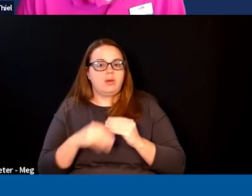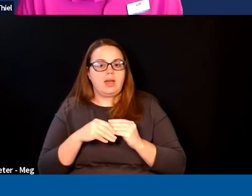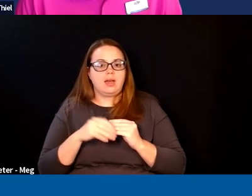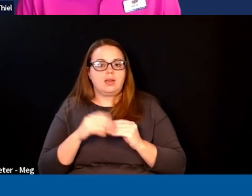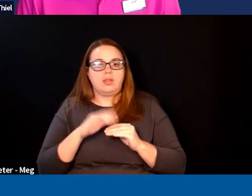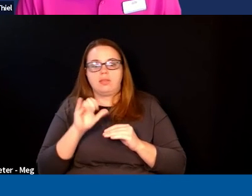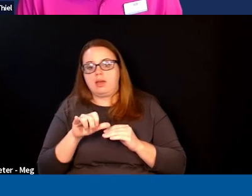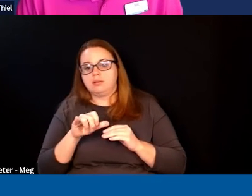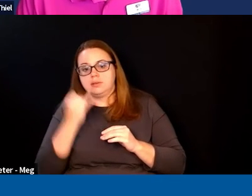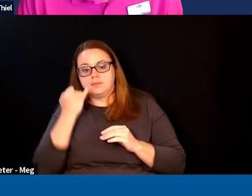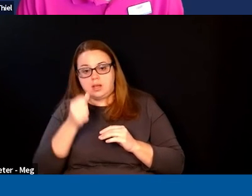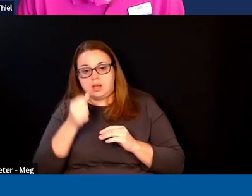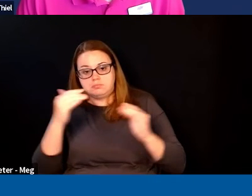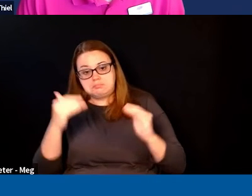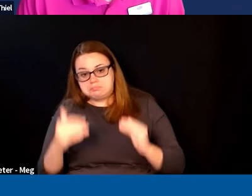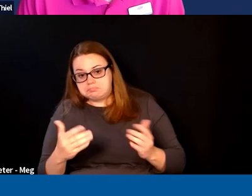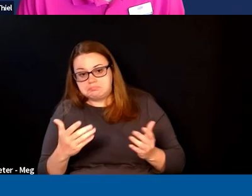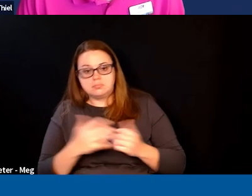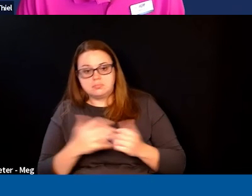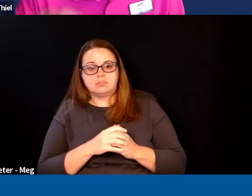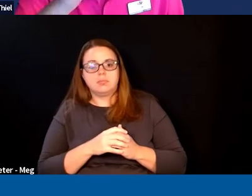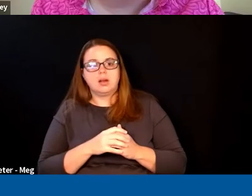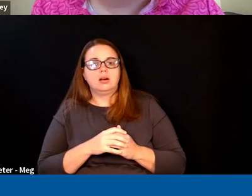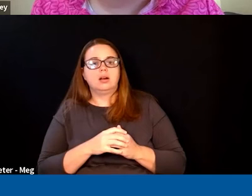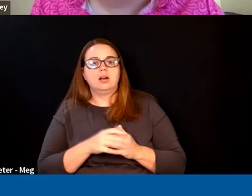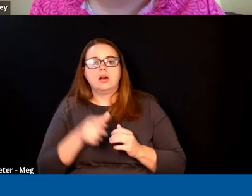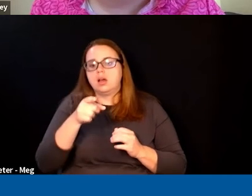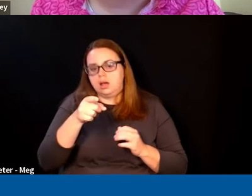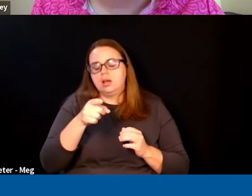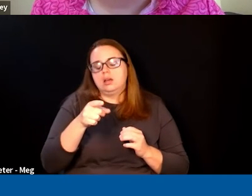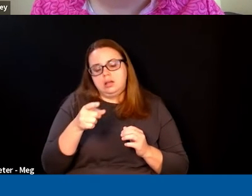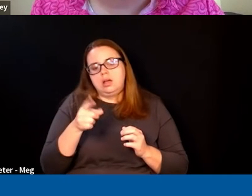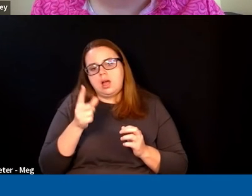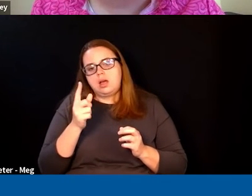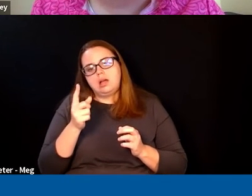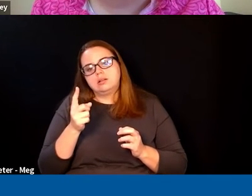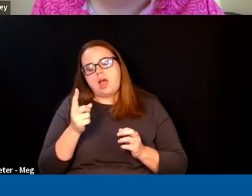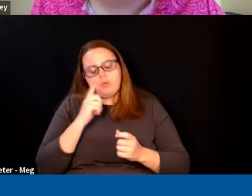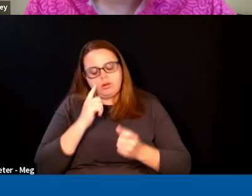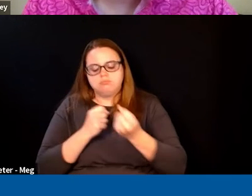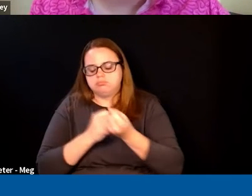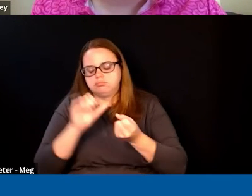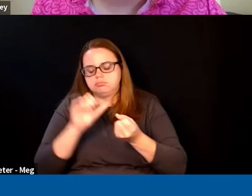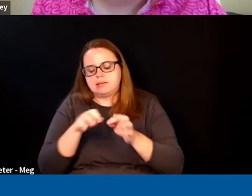and if not, I can go to the next question. Yeah, no, I just wanna echo that. Like, I used to think I knew things